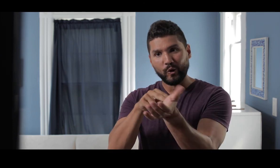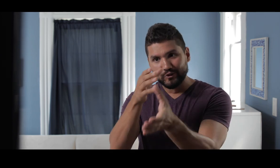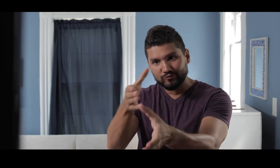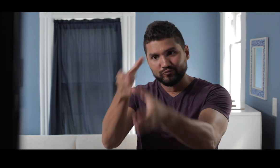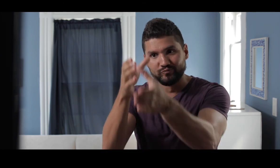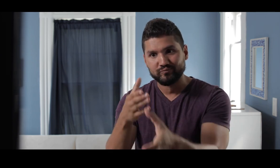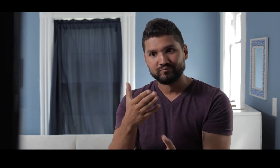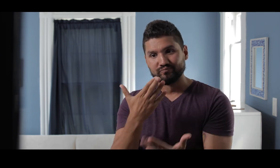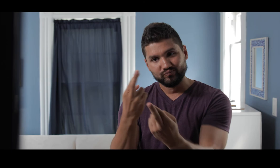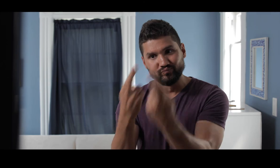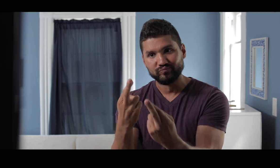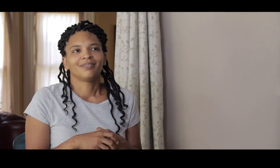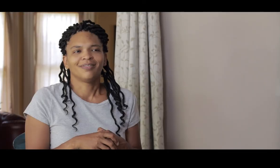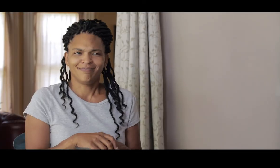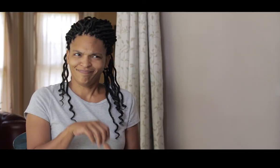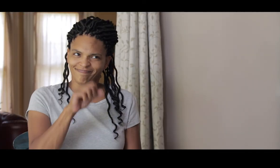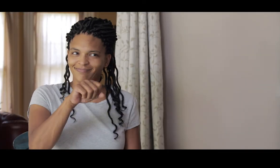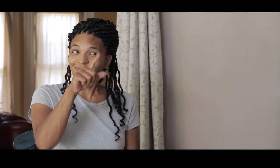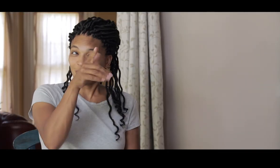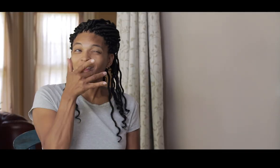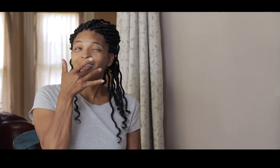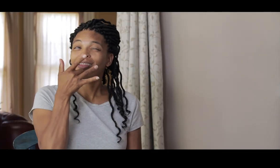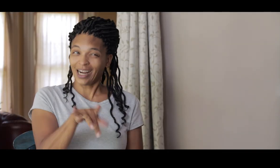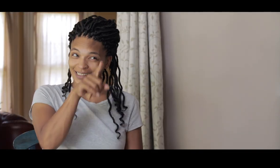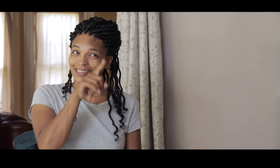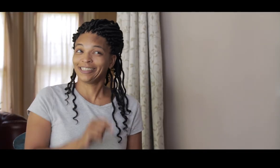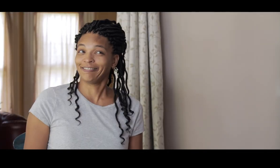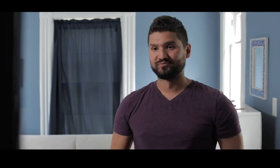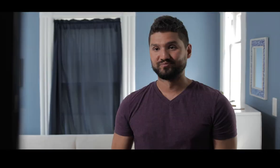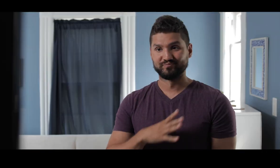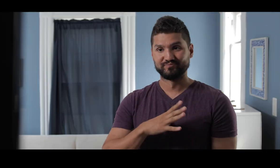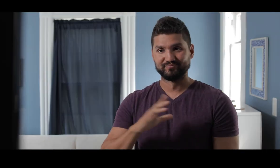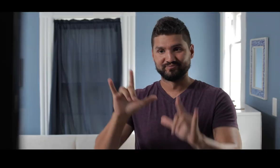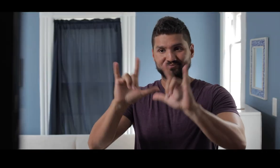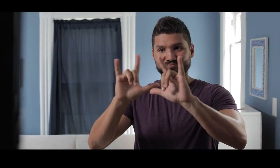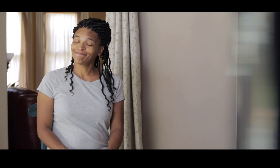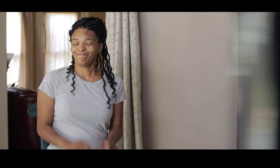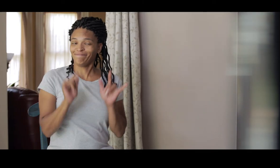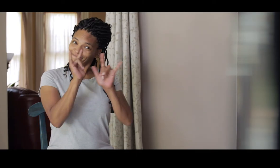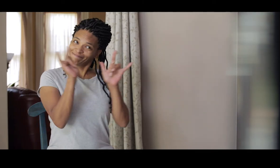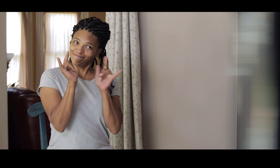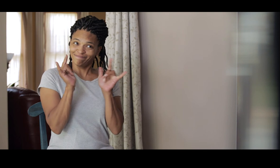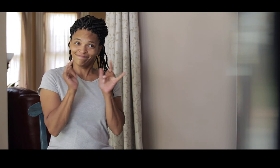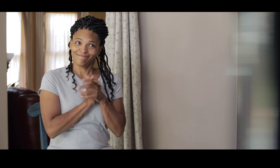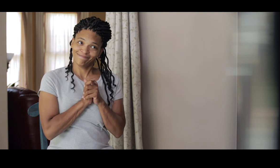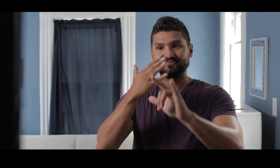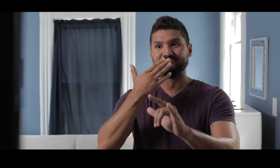You have all the answers. You ARE lucky! Okay, bye, love ya! See ya later. Love ya too!